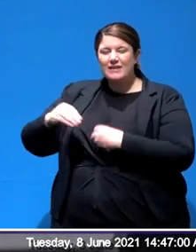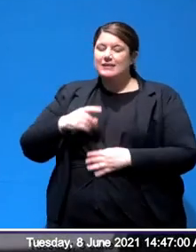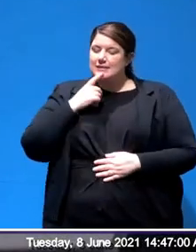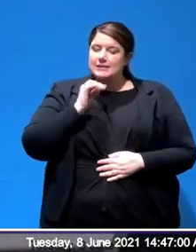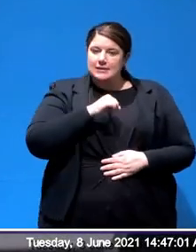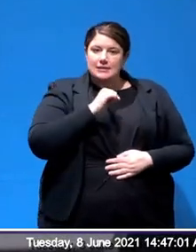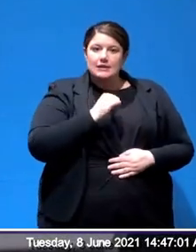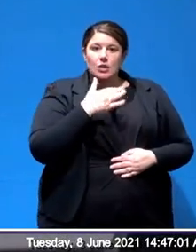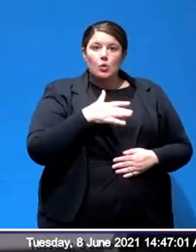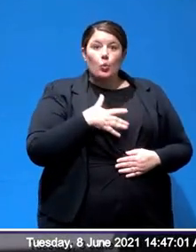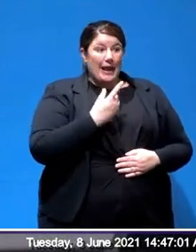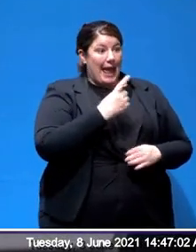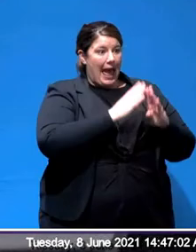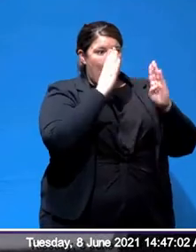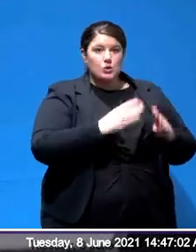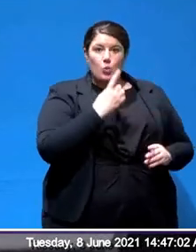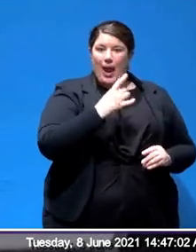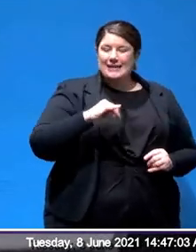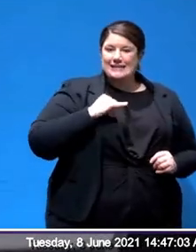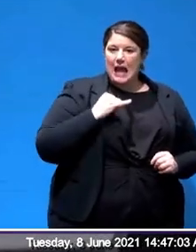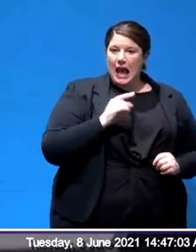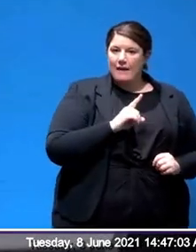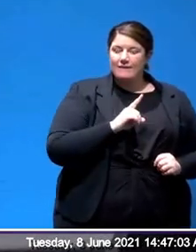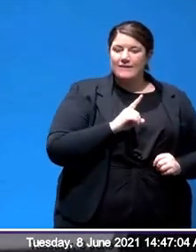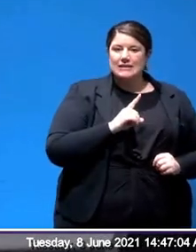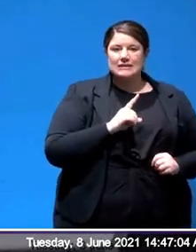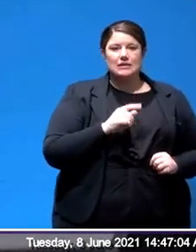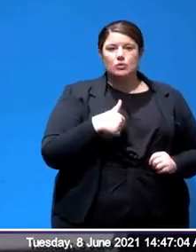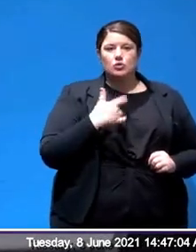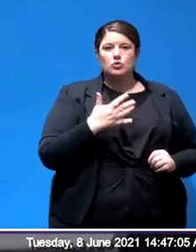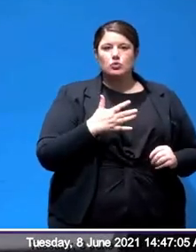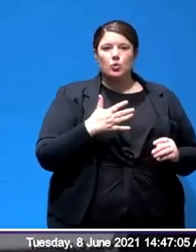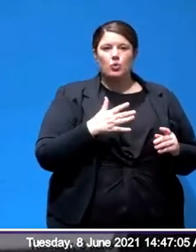single-staffed house, you don't have that overlap of people.